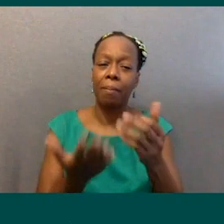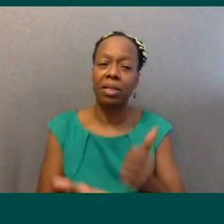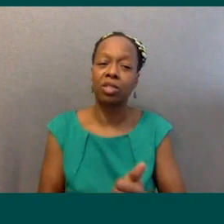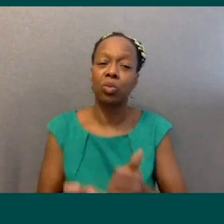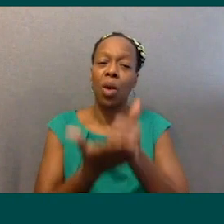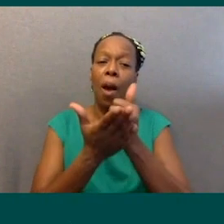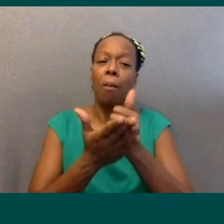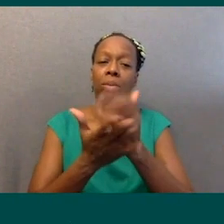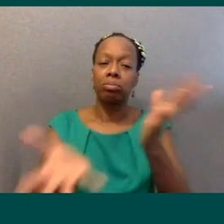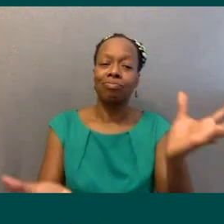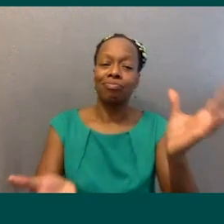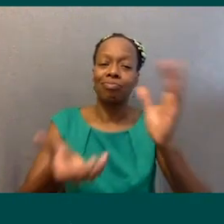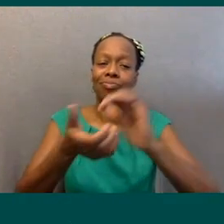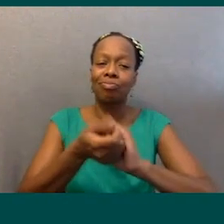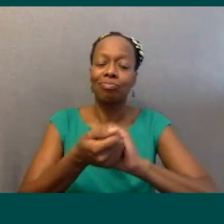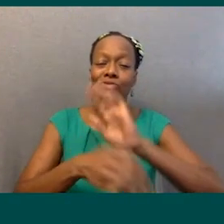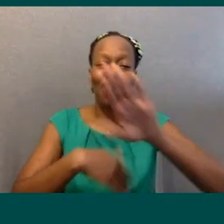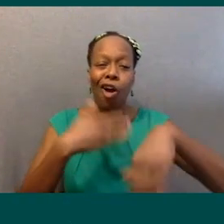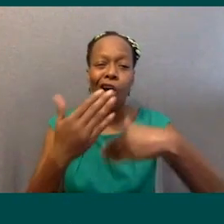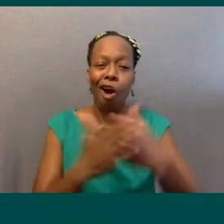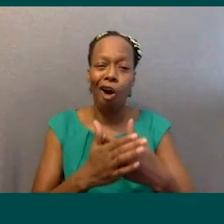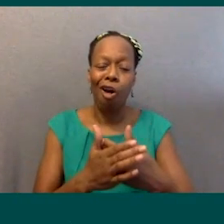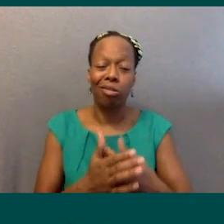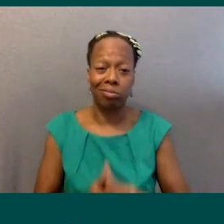Yeah, that's a very, very good question, Rachel.